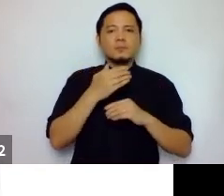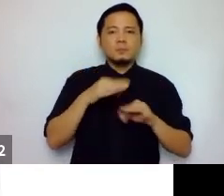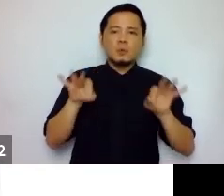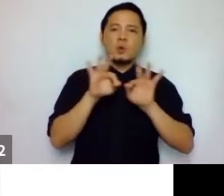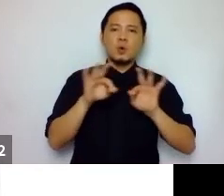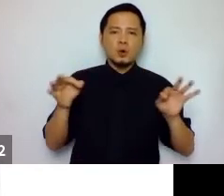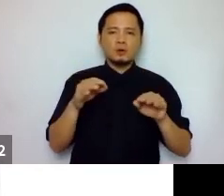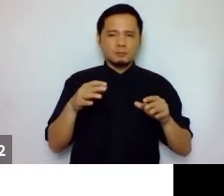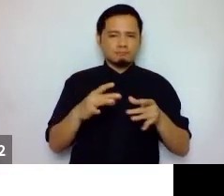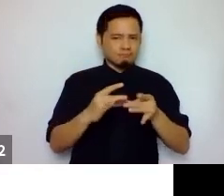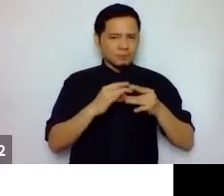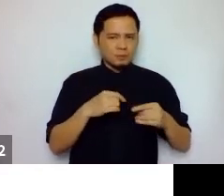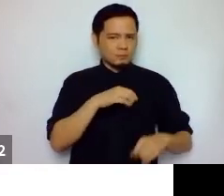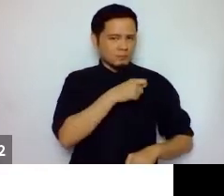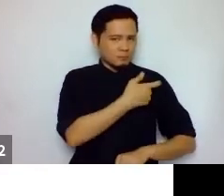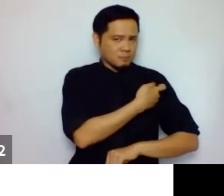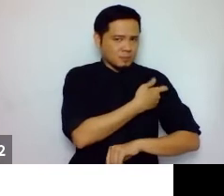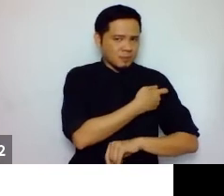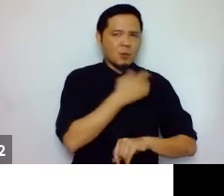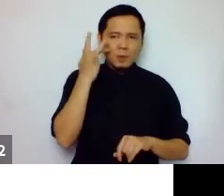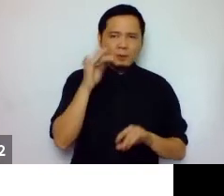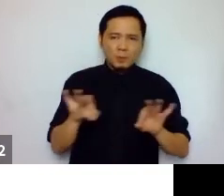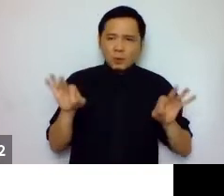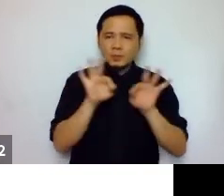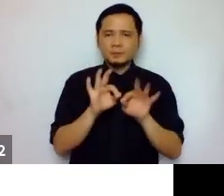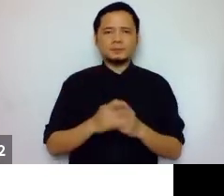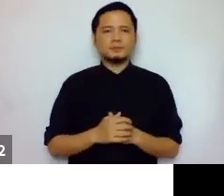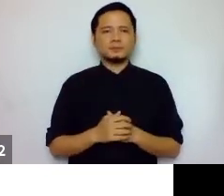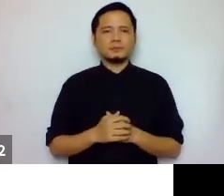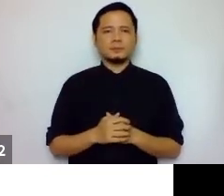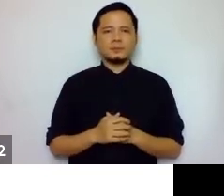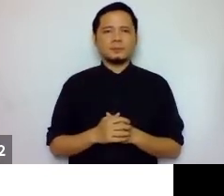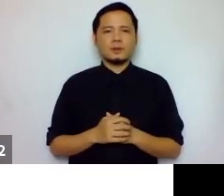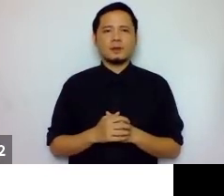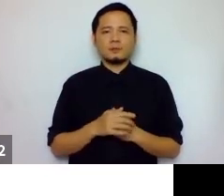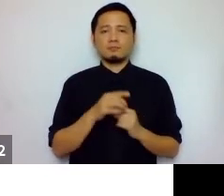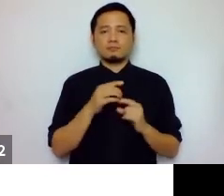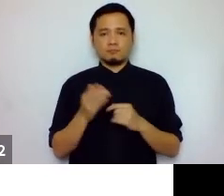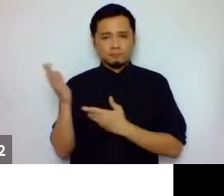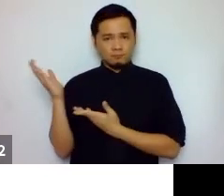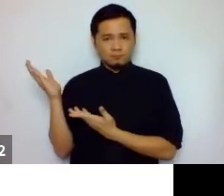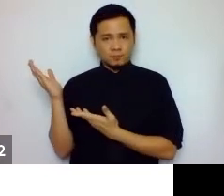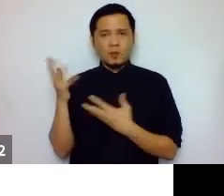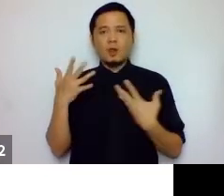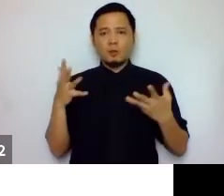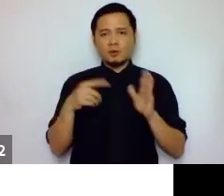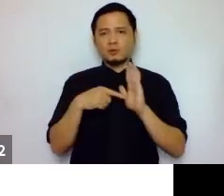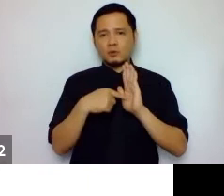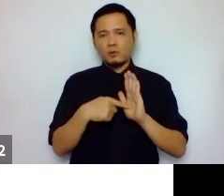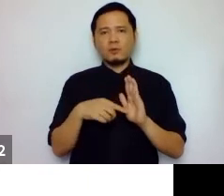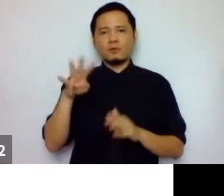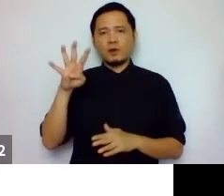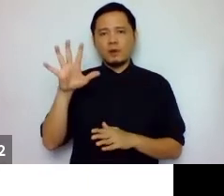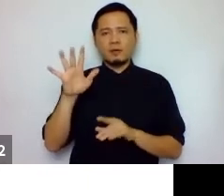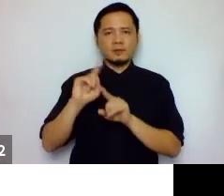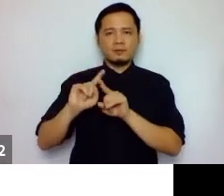Then we have out of home and this is playing already at about 45 sites in Metro Manila, Cebu, and Davao.